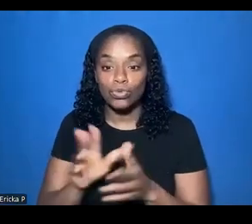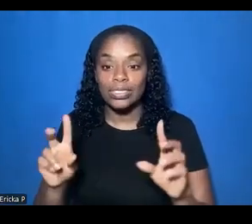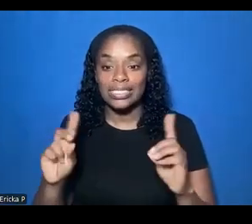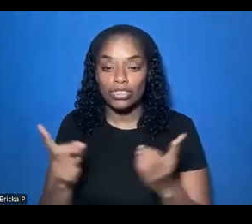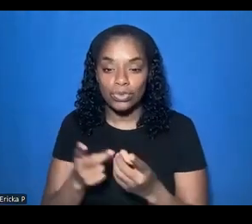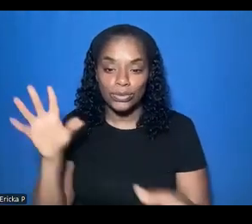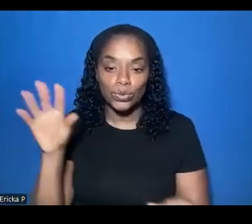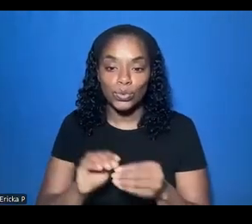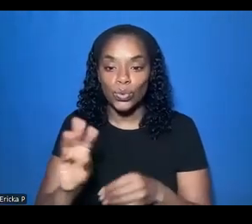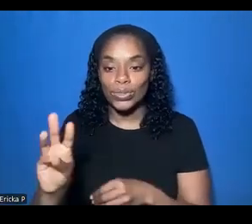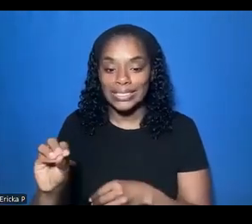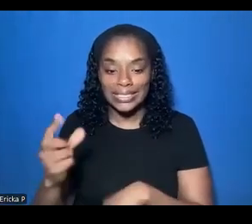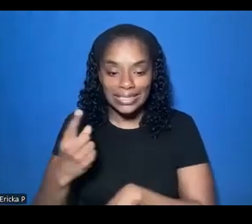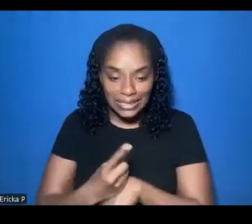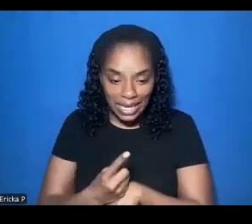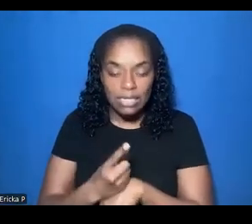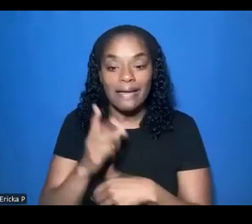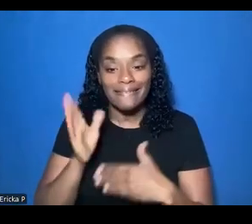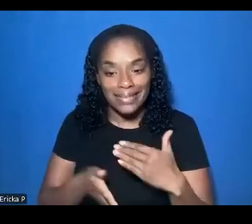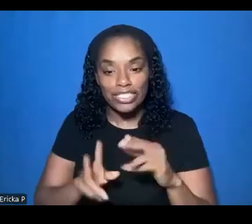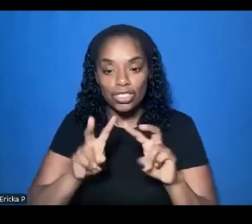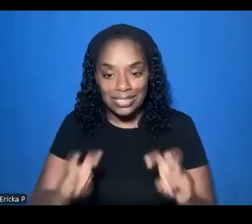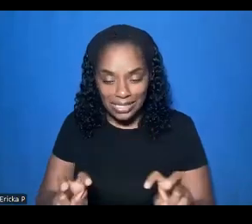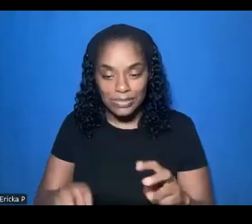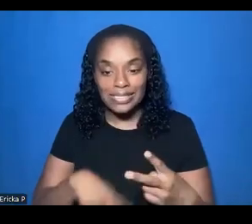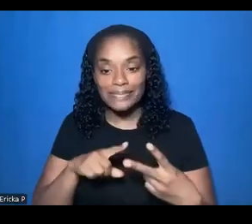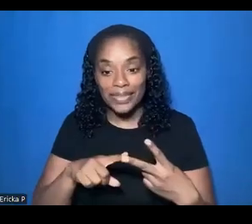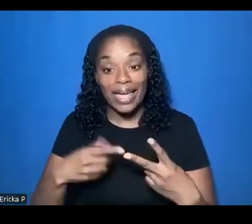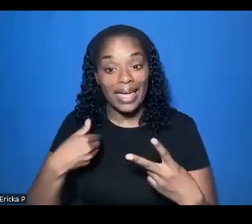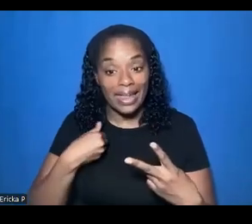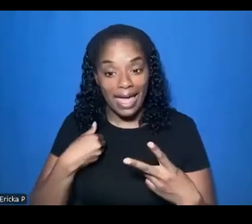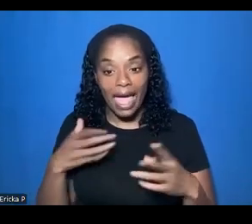and hold an IEP meeting. What happens within those 60